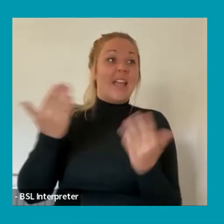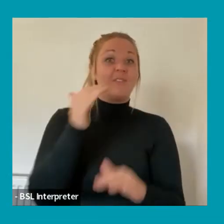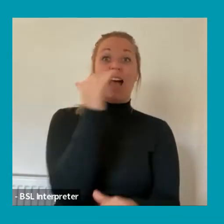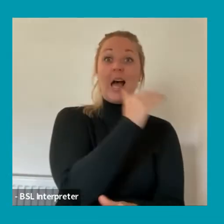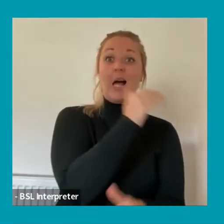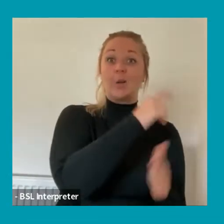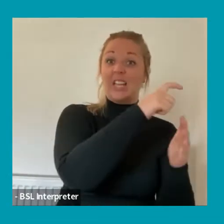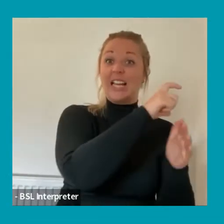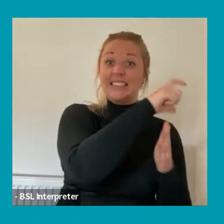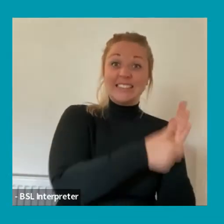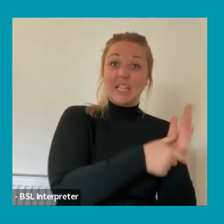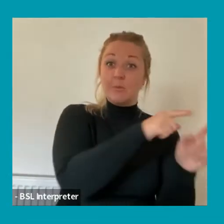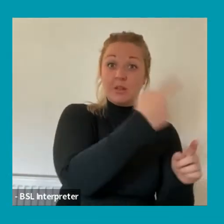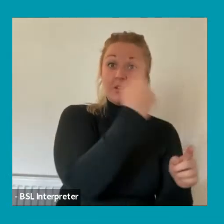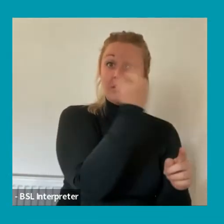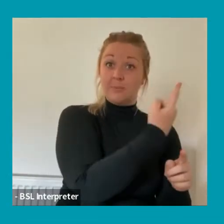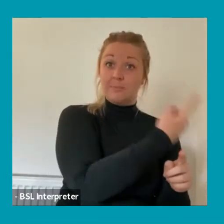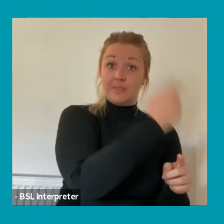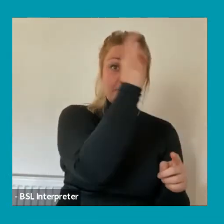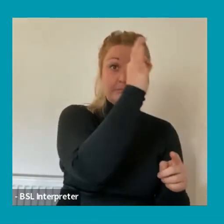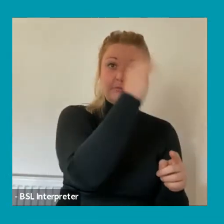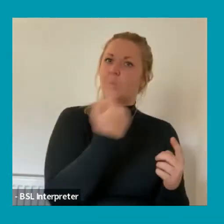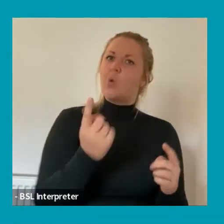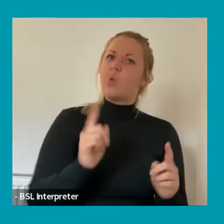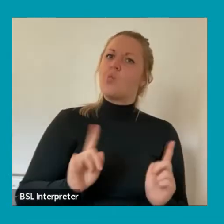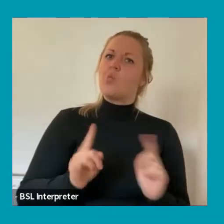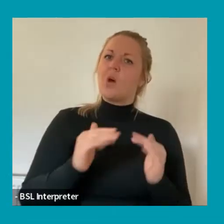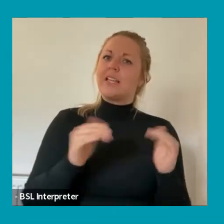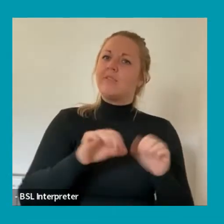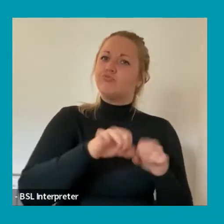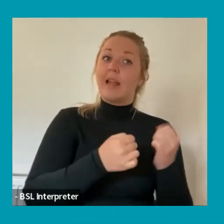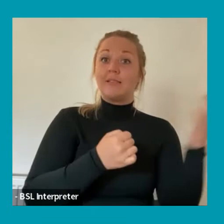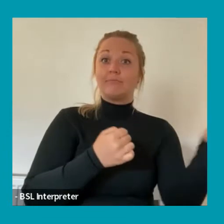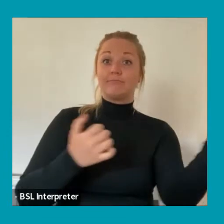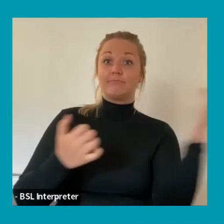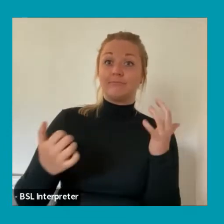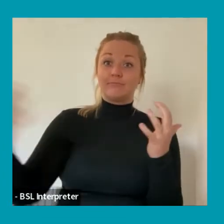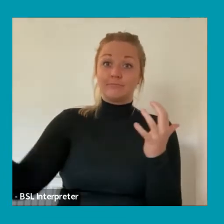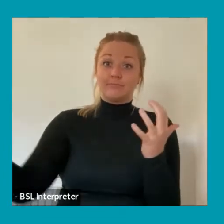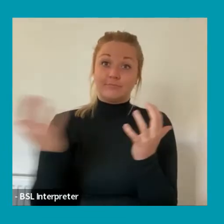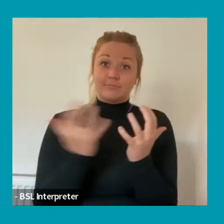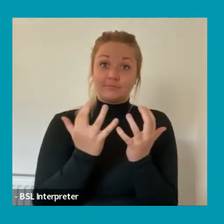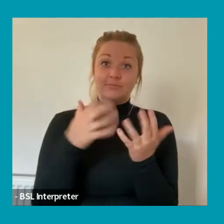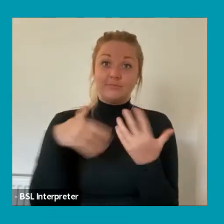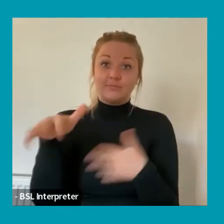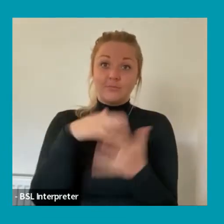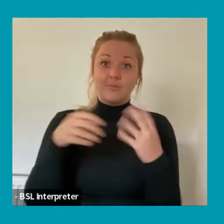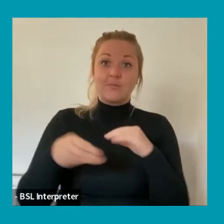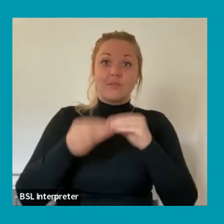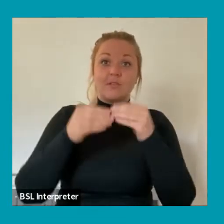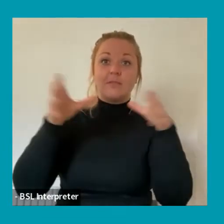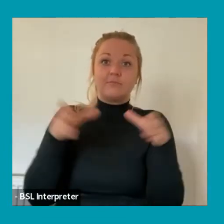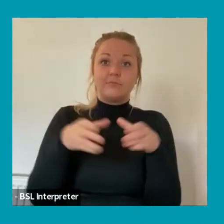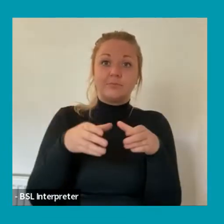We used all of that together to build and design a service from scratch that was going to